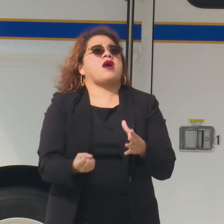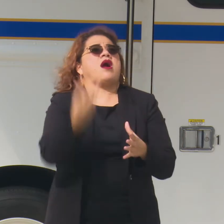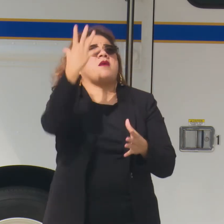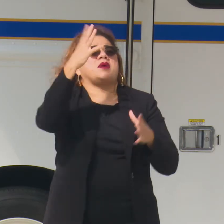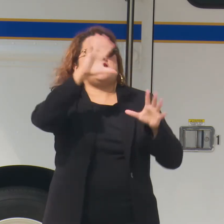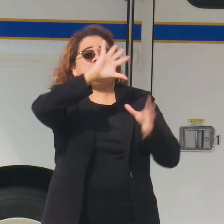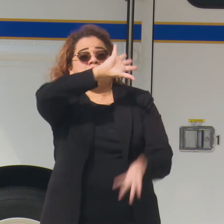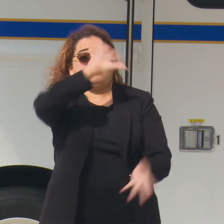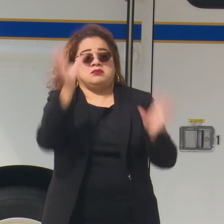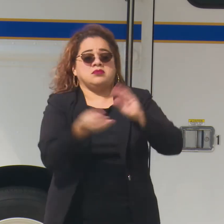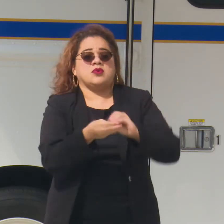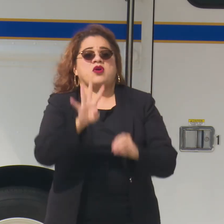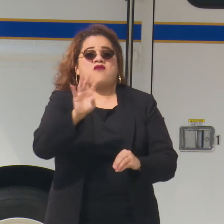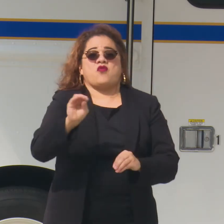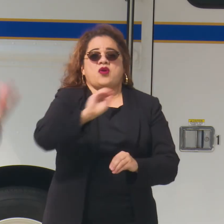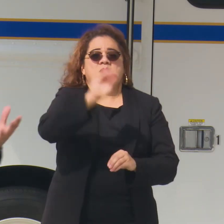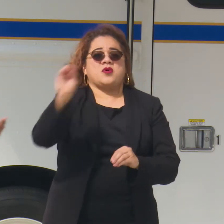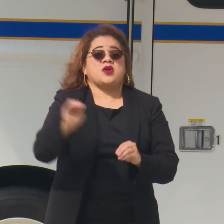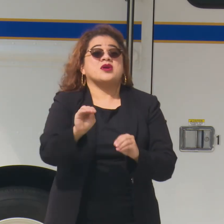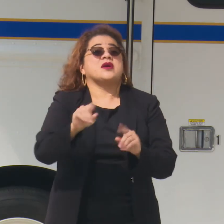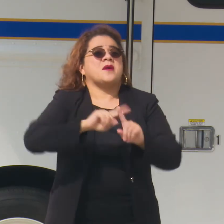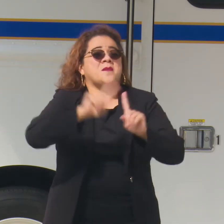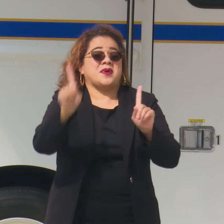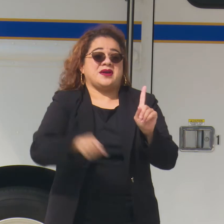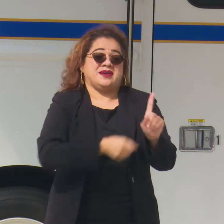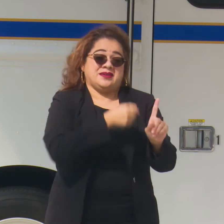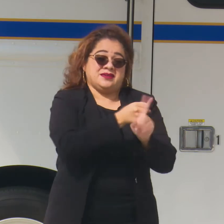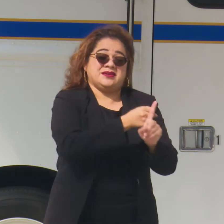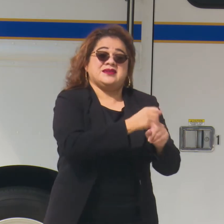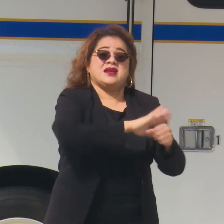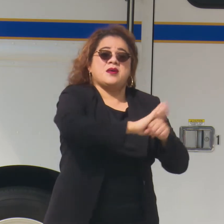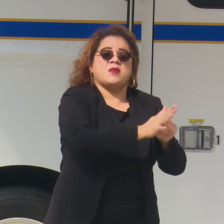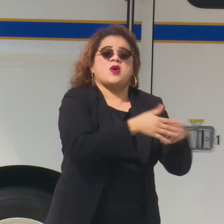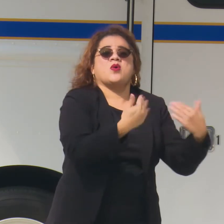when it comes to testing, the positivity rate,